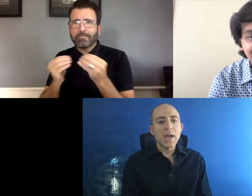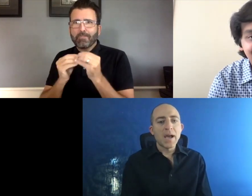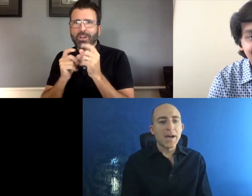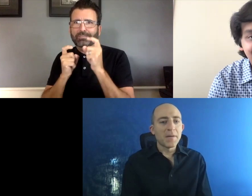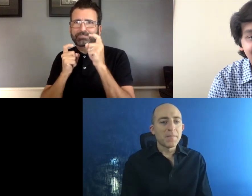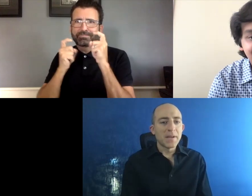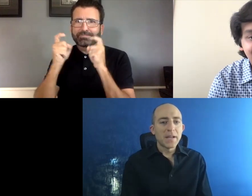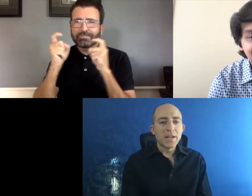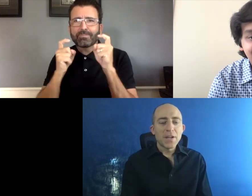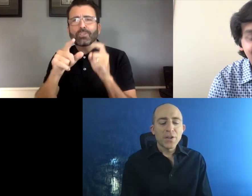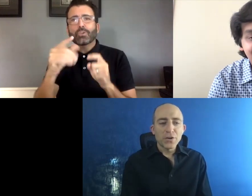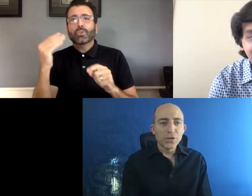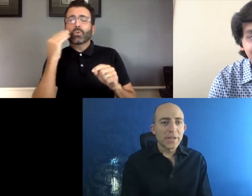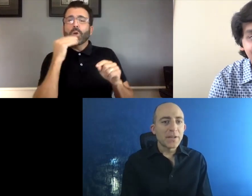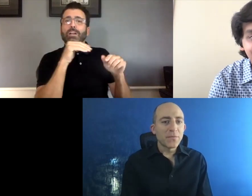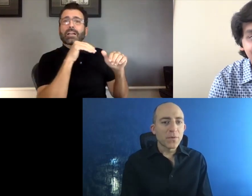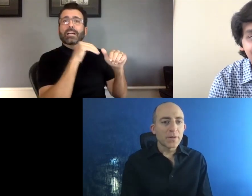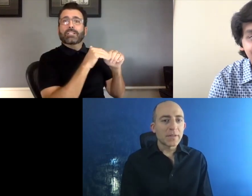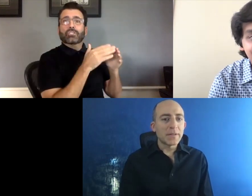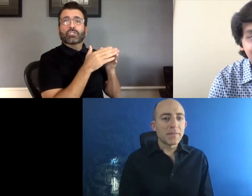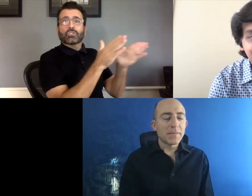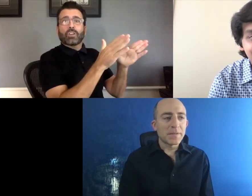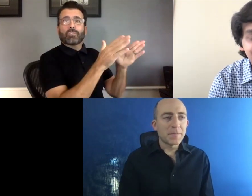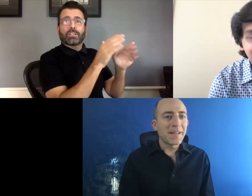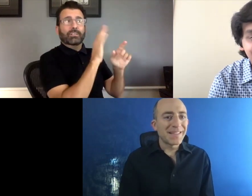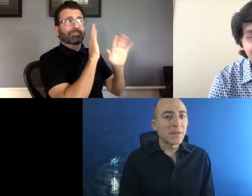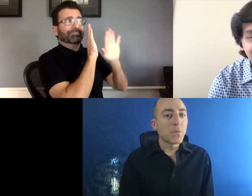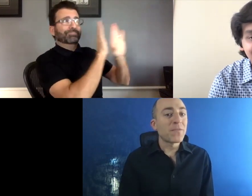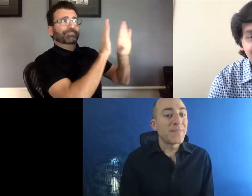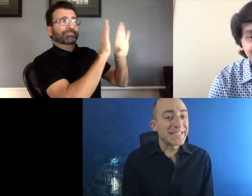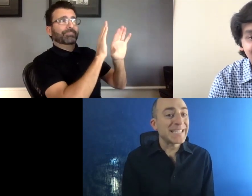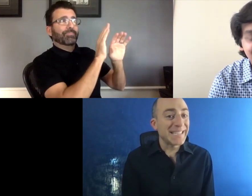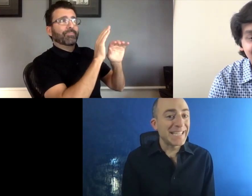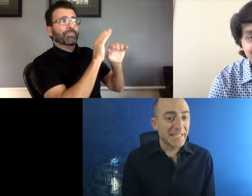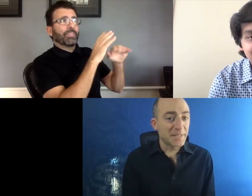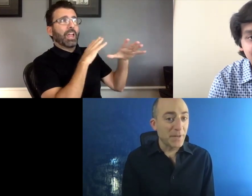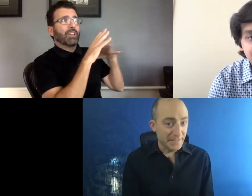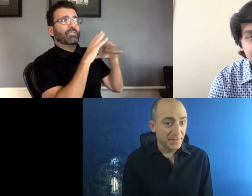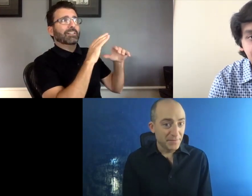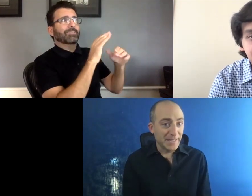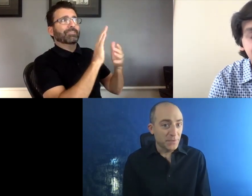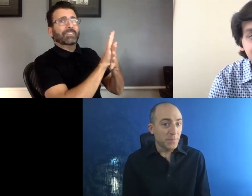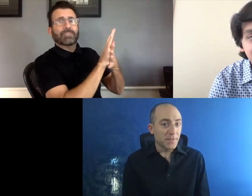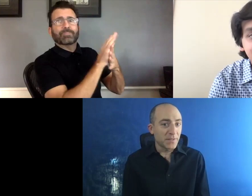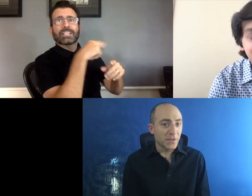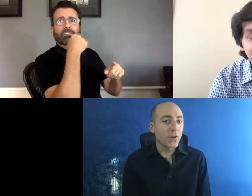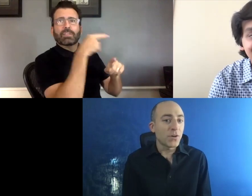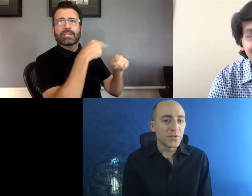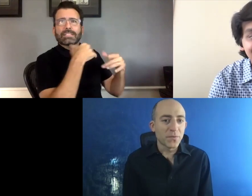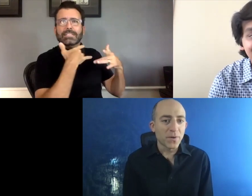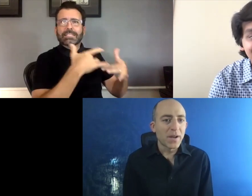um you're looking for it to be a little more physically expressive. That's what it calls for.